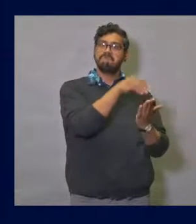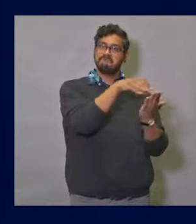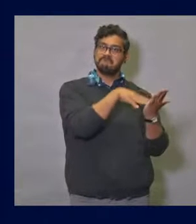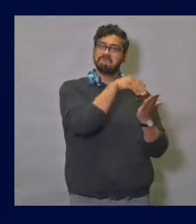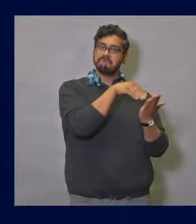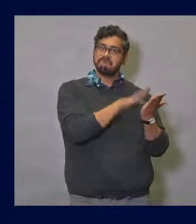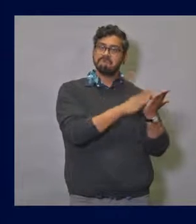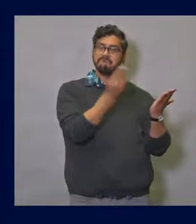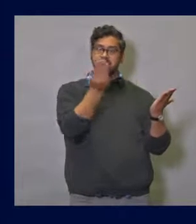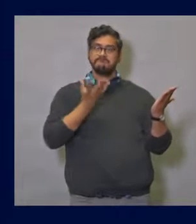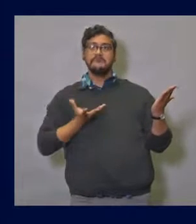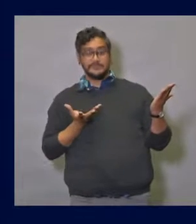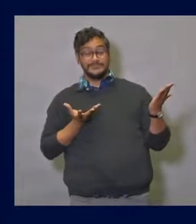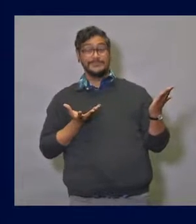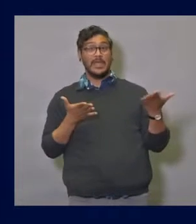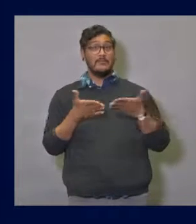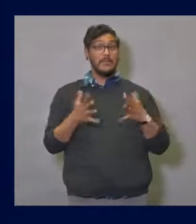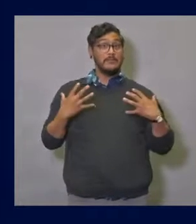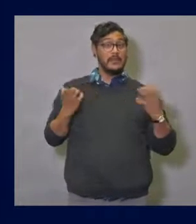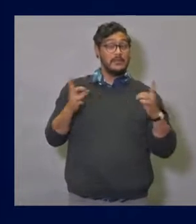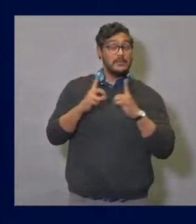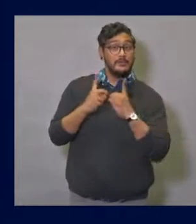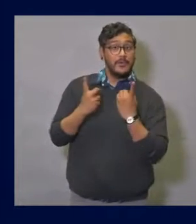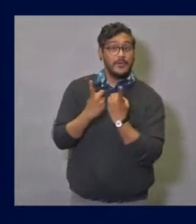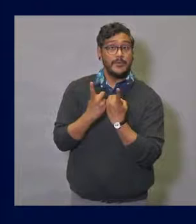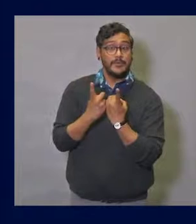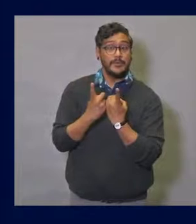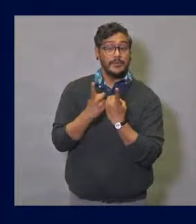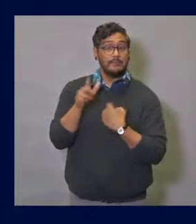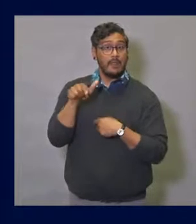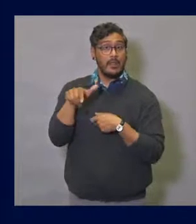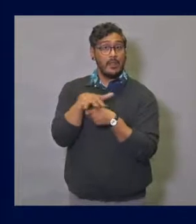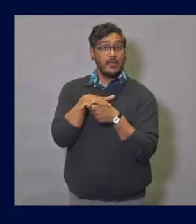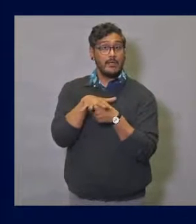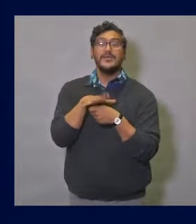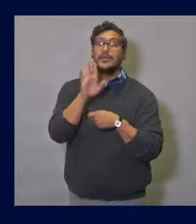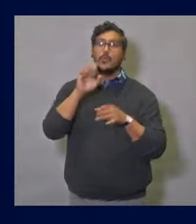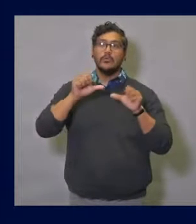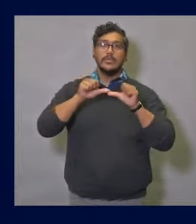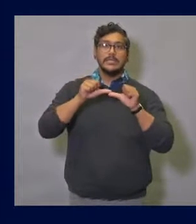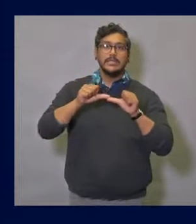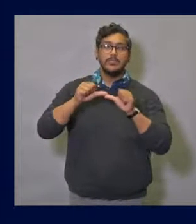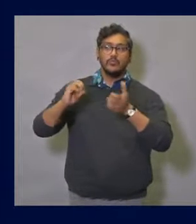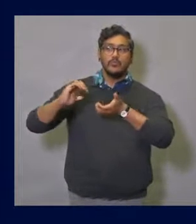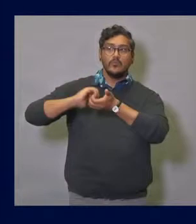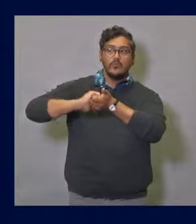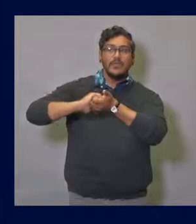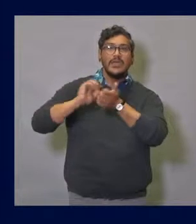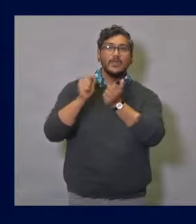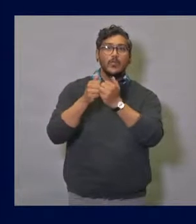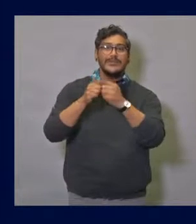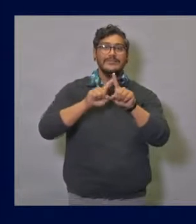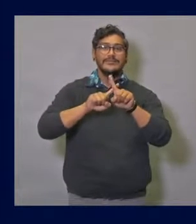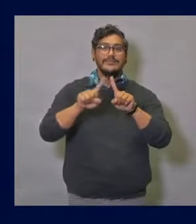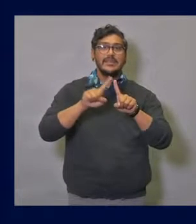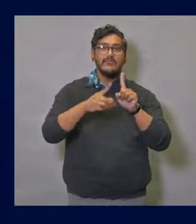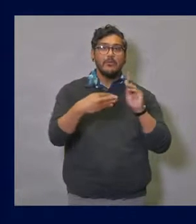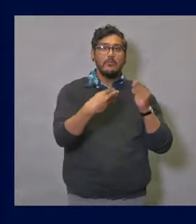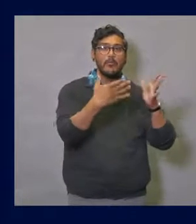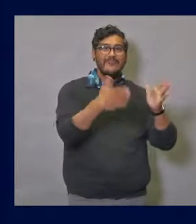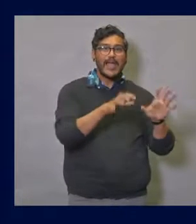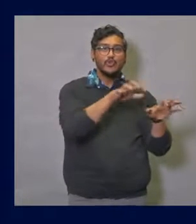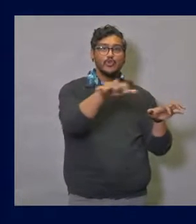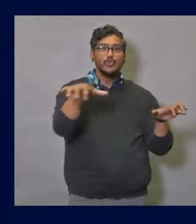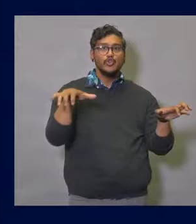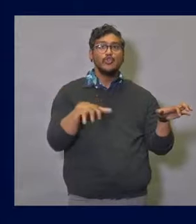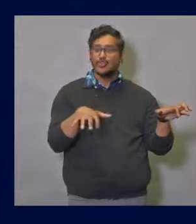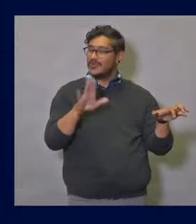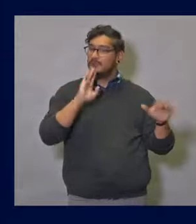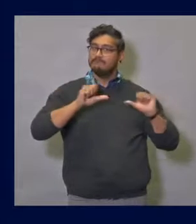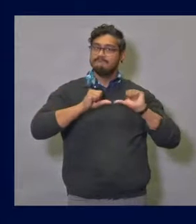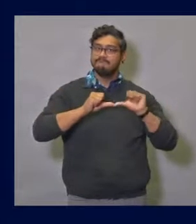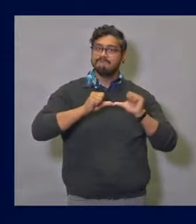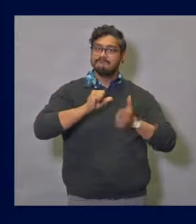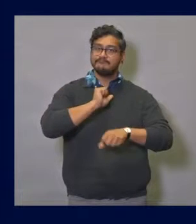ESTATAL, SIEMPRE QUE RE GRAN A